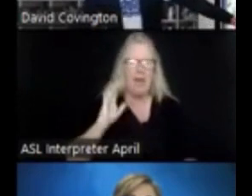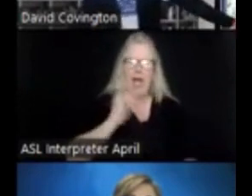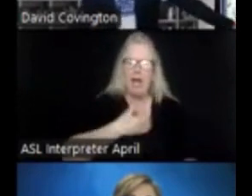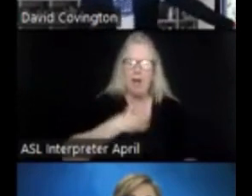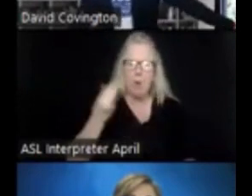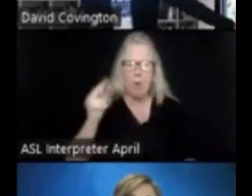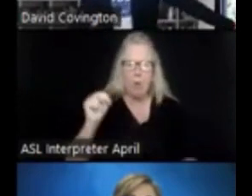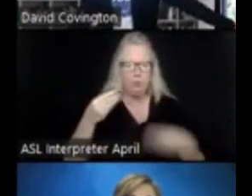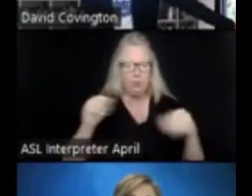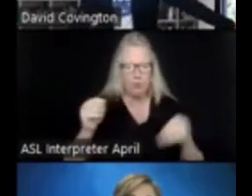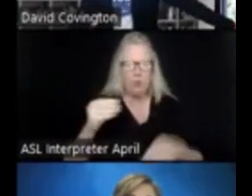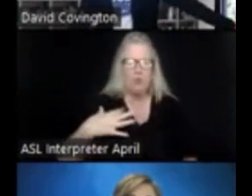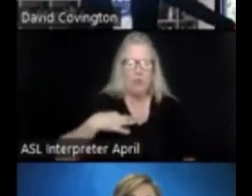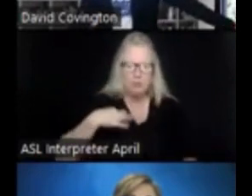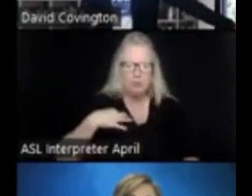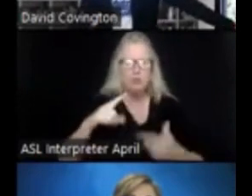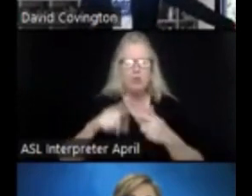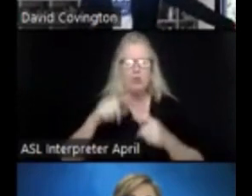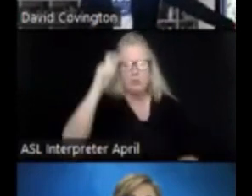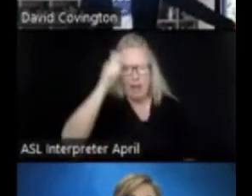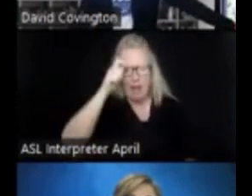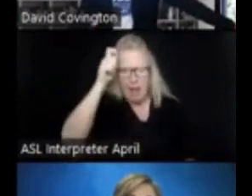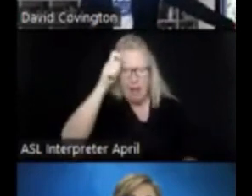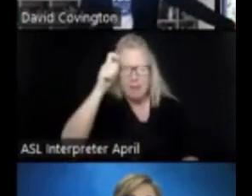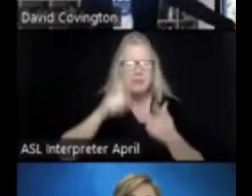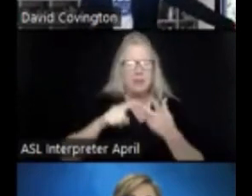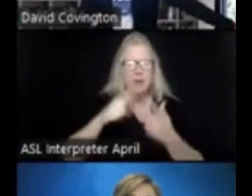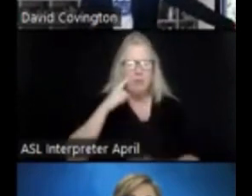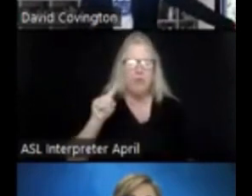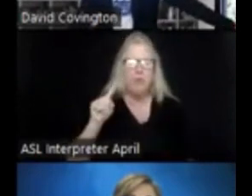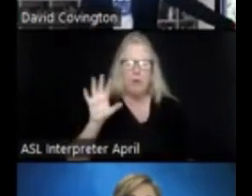SHIRTS AND HATS FOR 988.